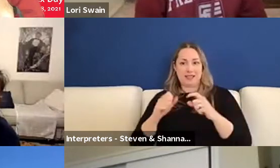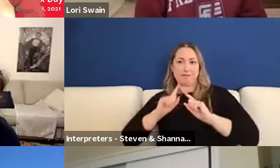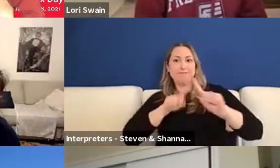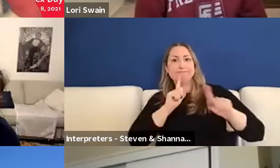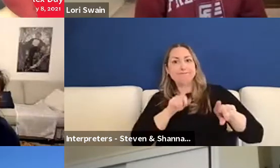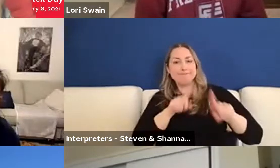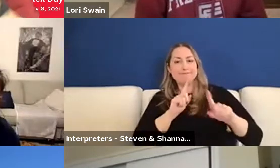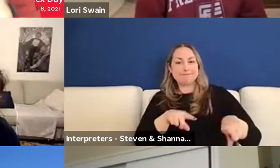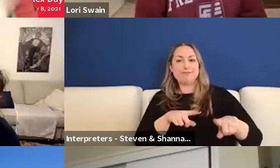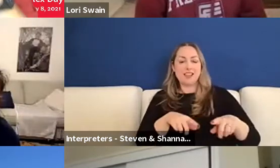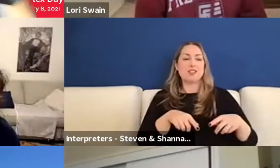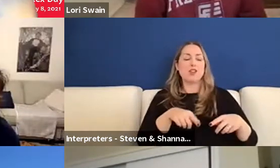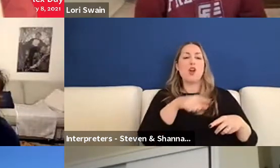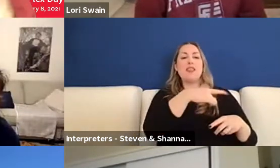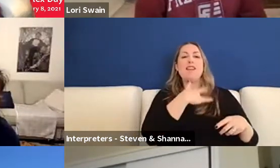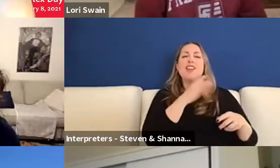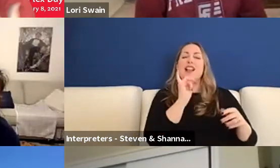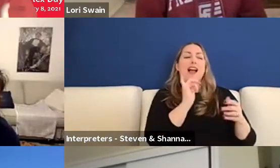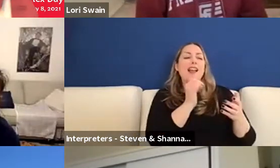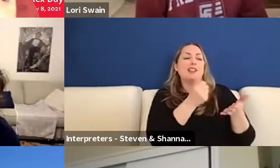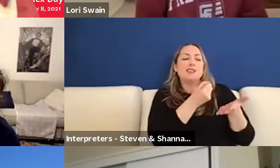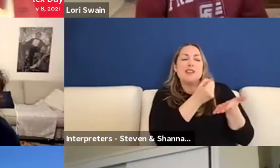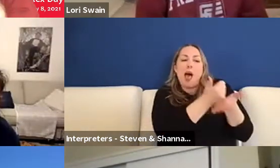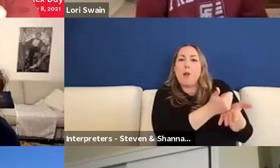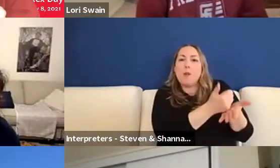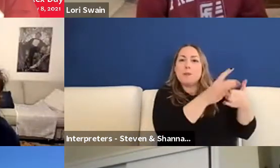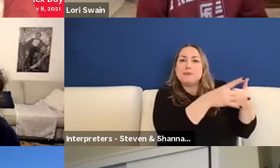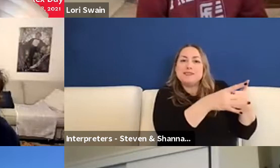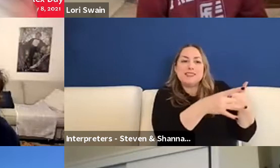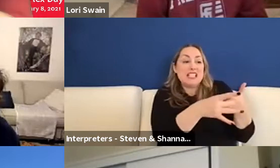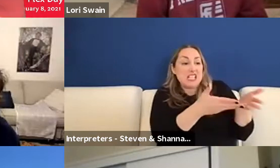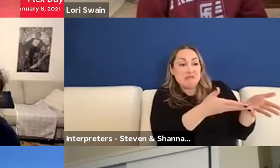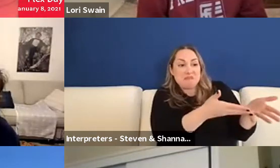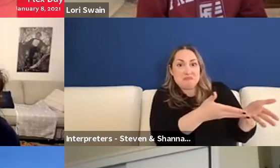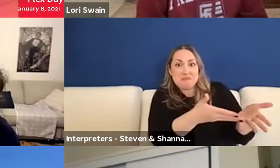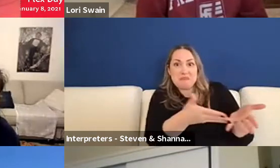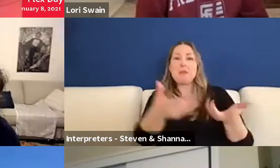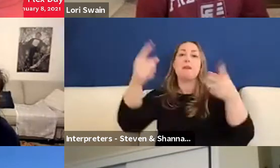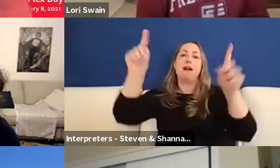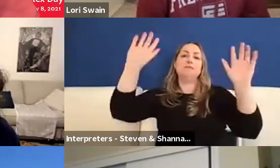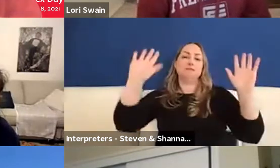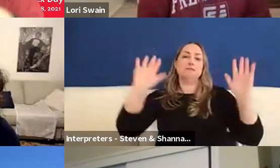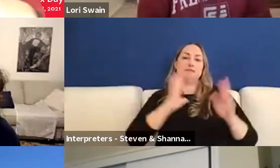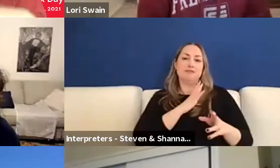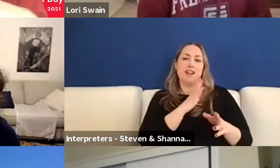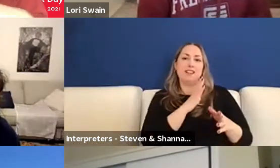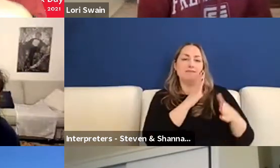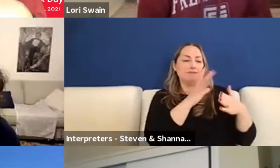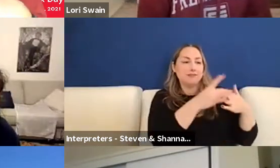they go, Okay, I know now that I know, your your needs. Let me put you in connection with this person. And then they go the extra